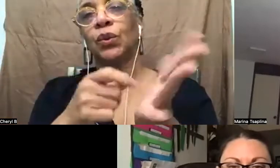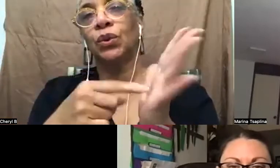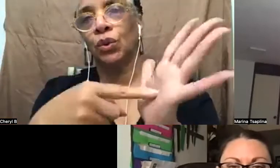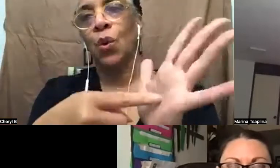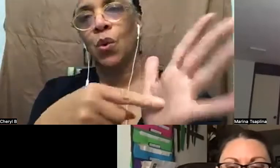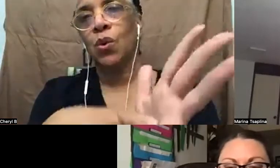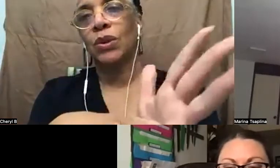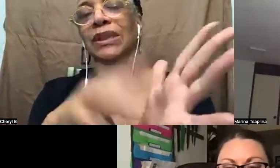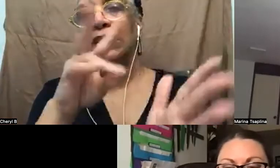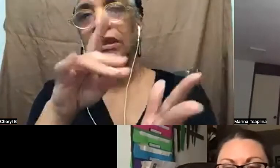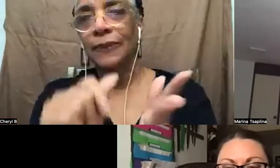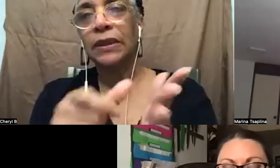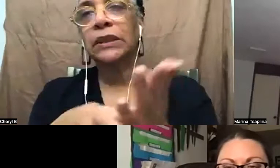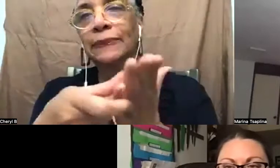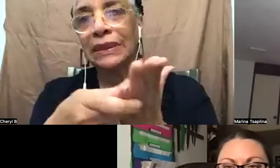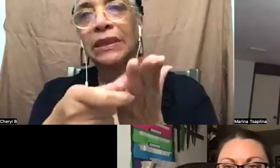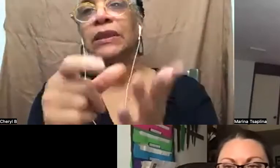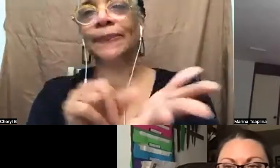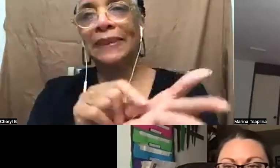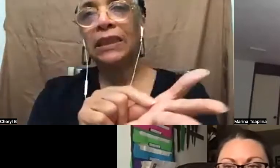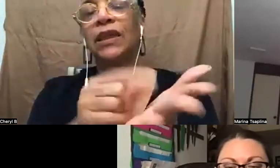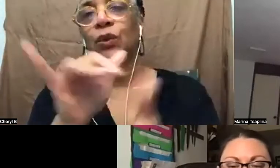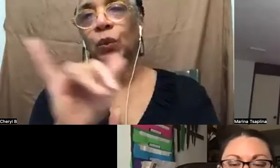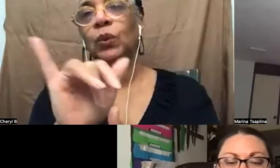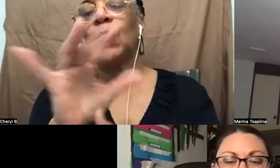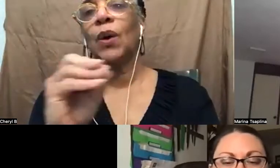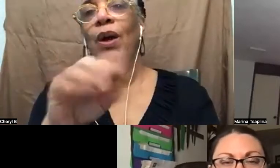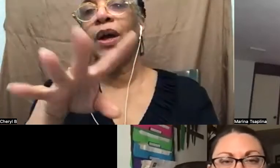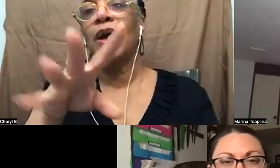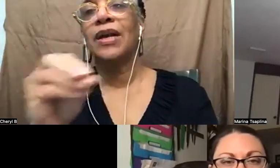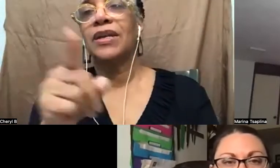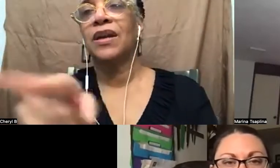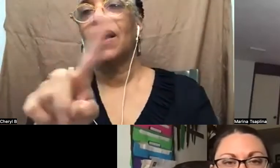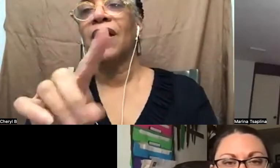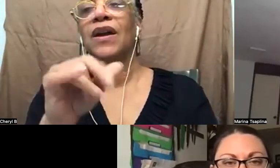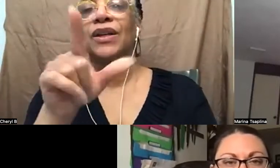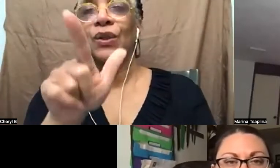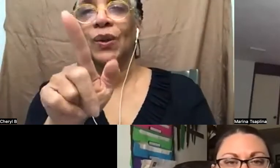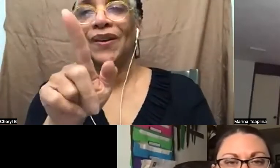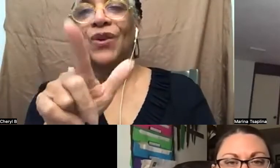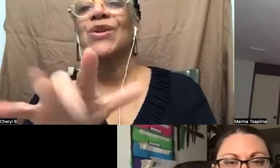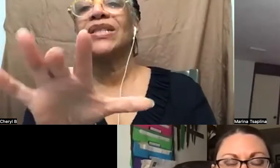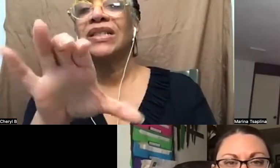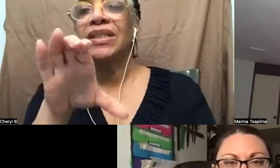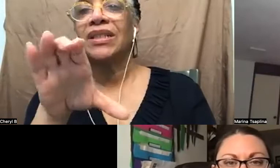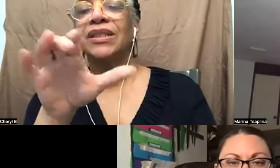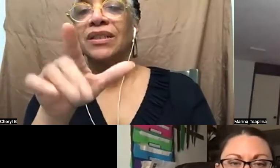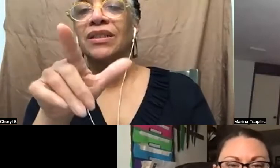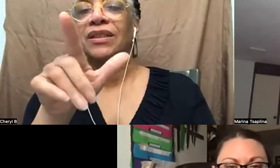from the Twenty First Century, and the forthcoming Building Narrative Power for Twenty-First Century Social Movements and